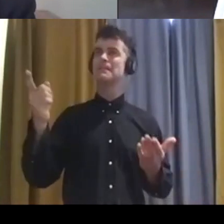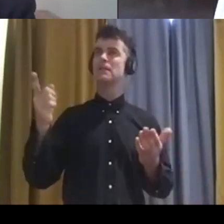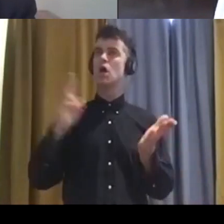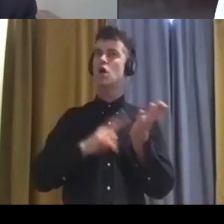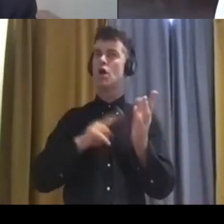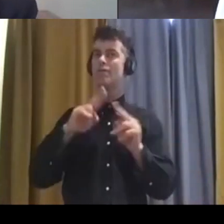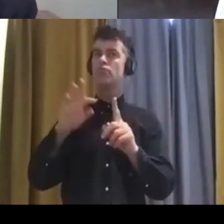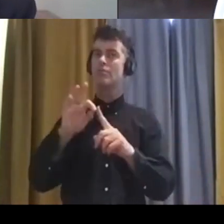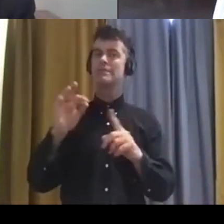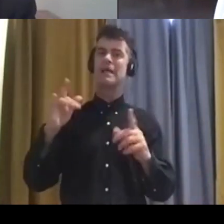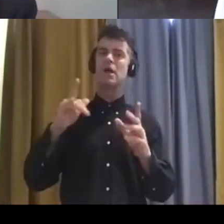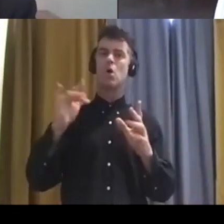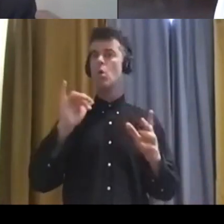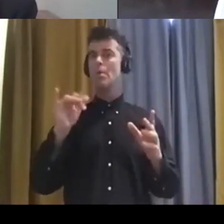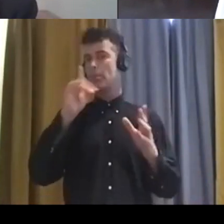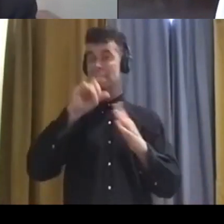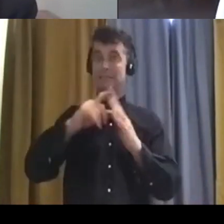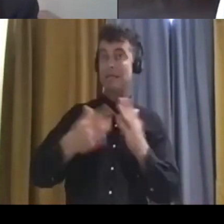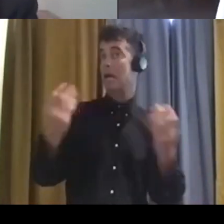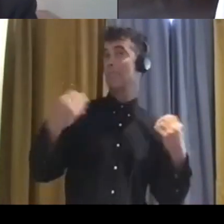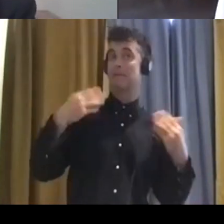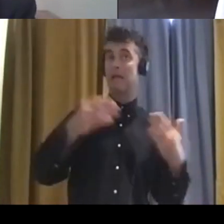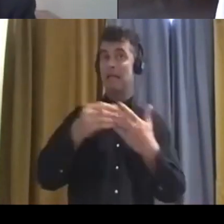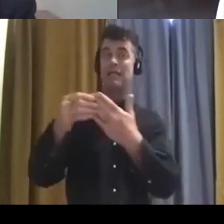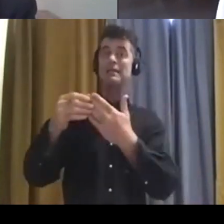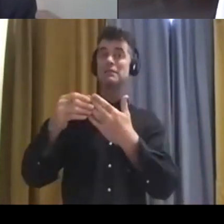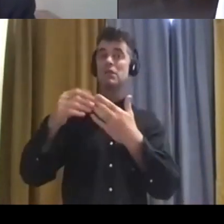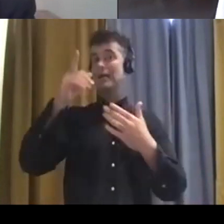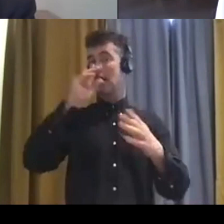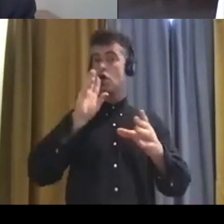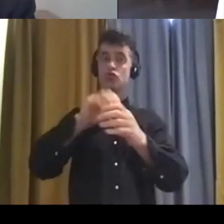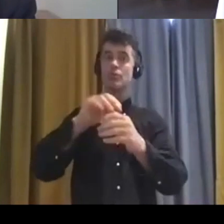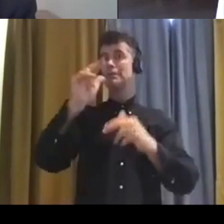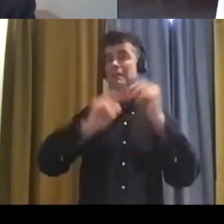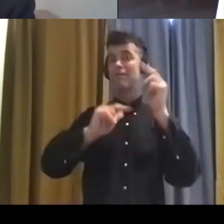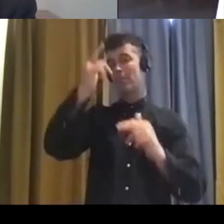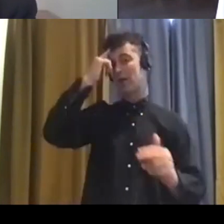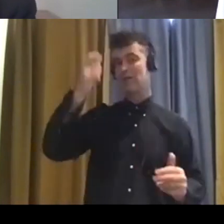leaders, as those that could contribute or develop ideas and I think we're getting the